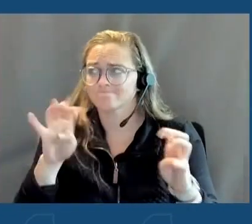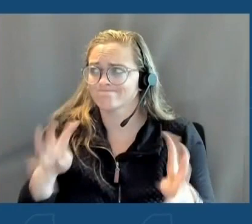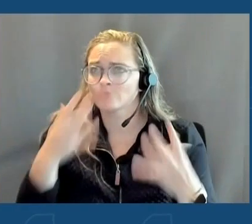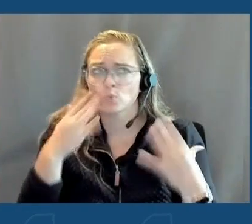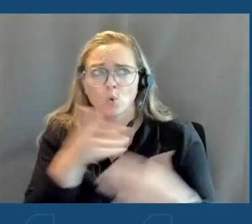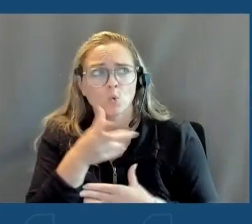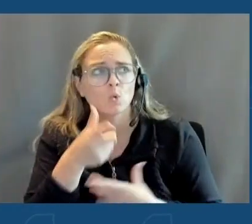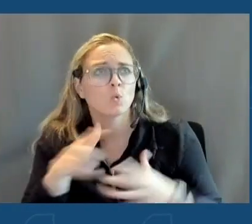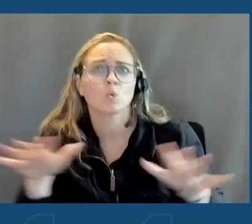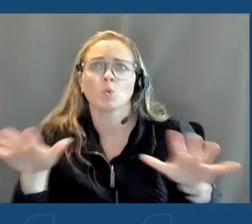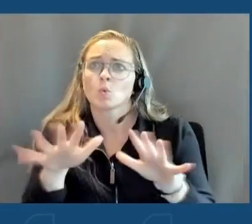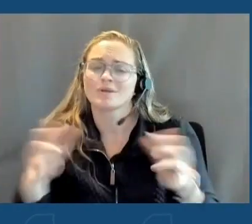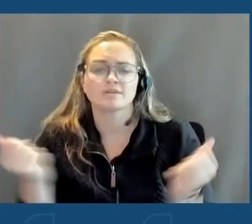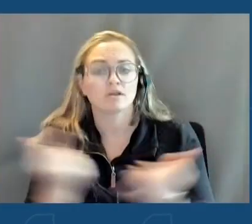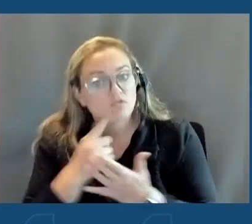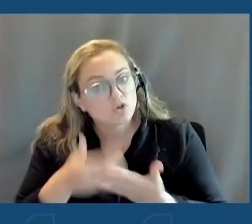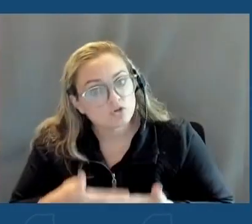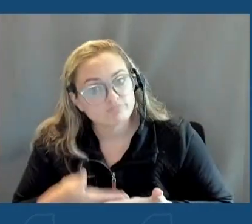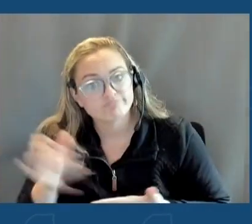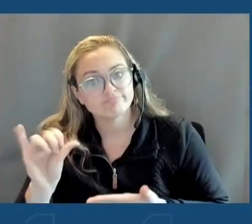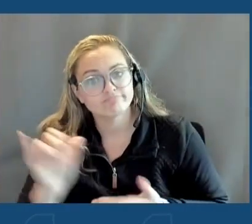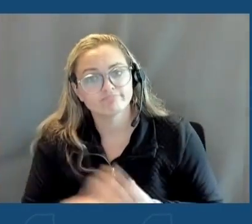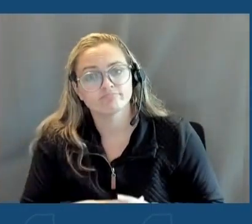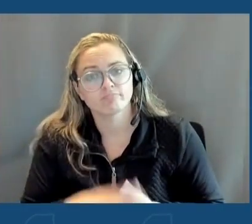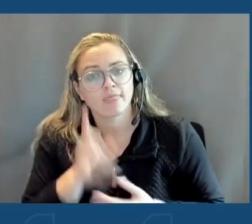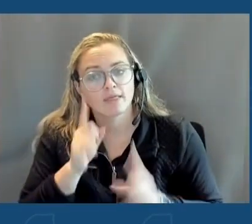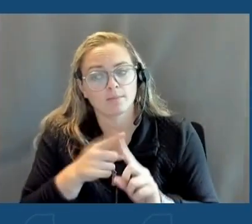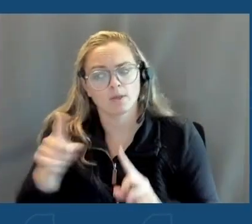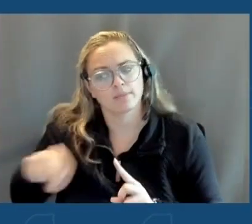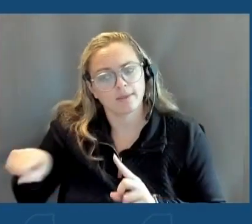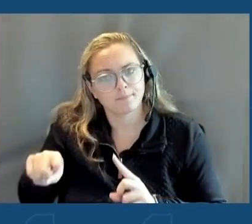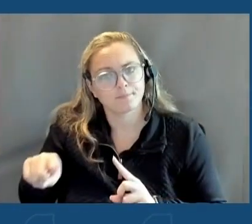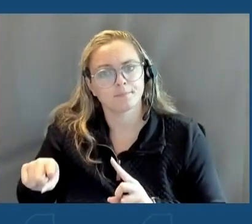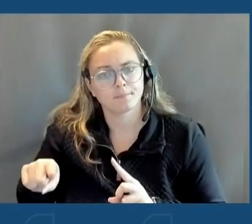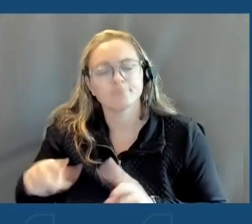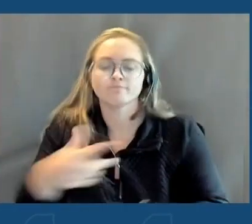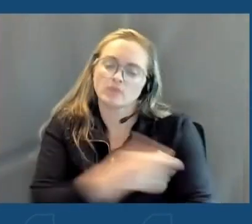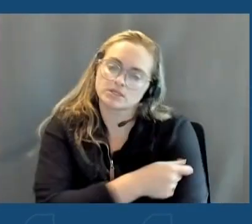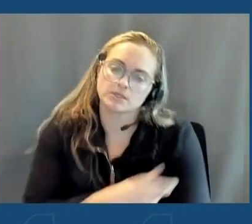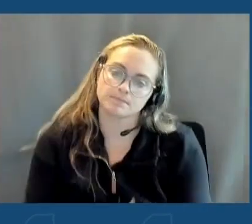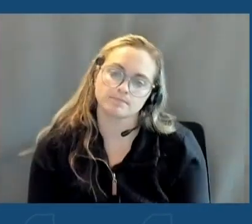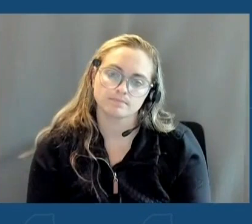IT, I ENCOURAGE EVERYONE DO NOT LET YOUR BABY BE ONE THAT IT IS